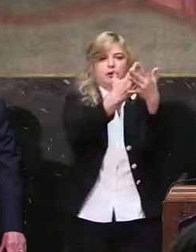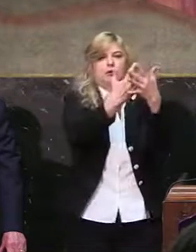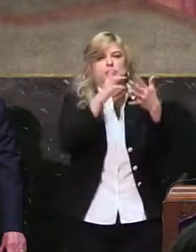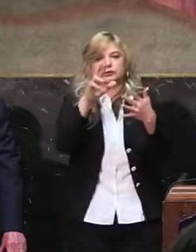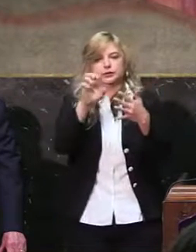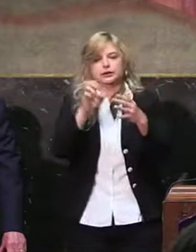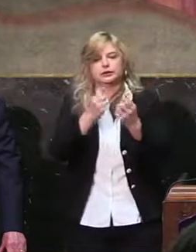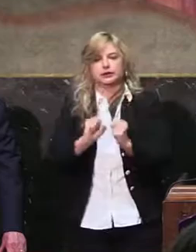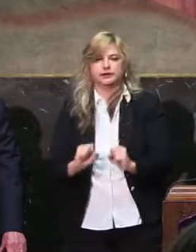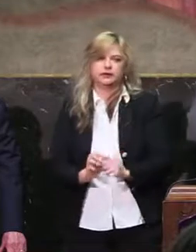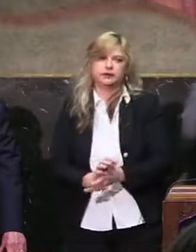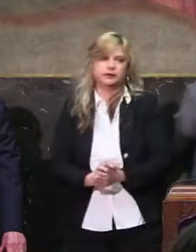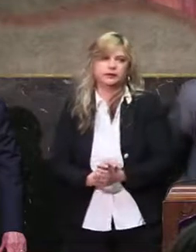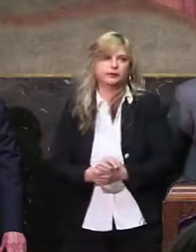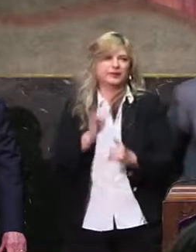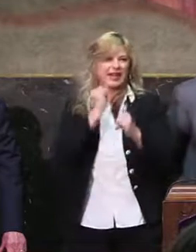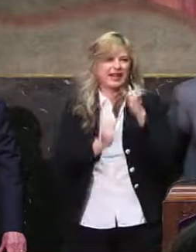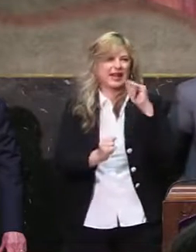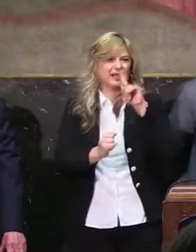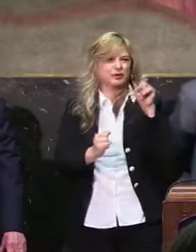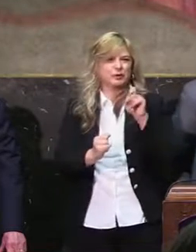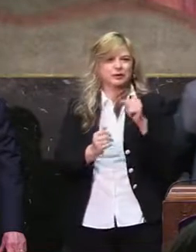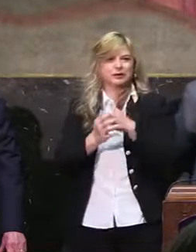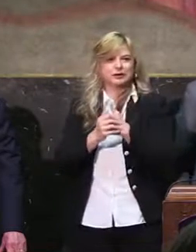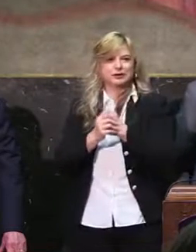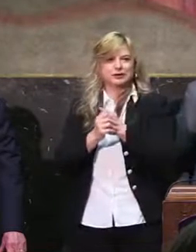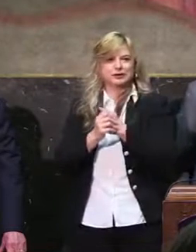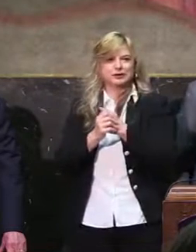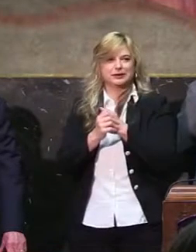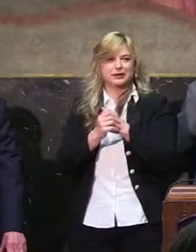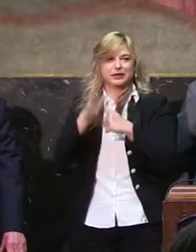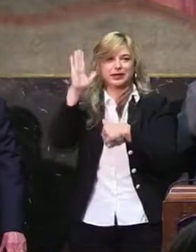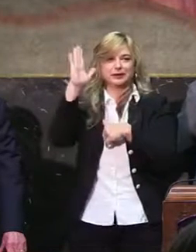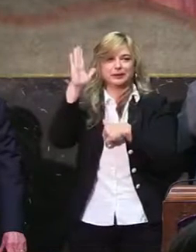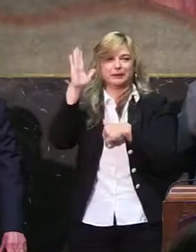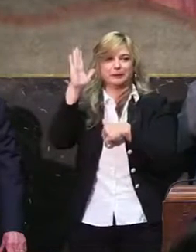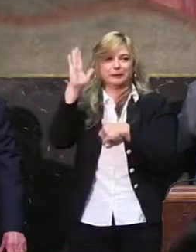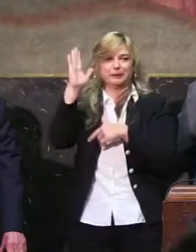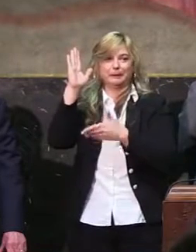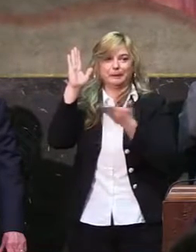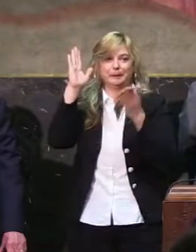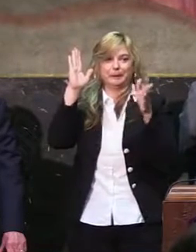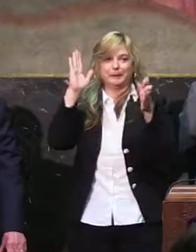Alright, one last question your hand is up